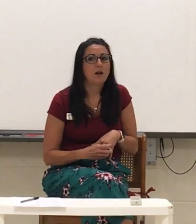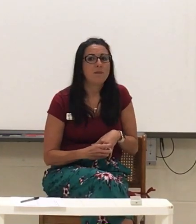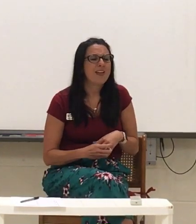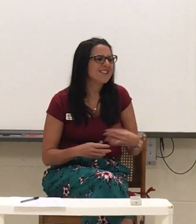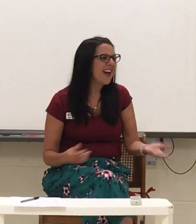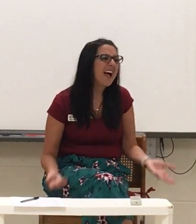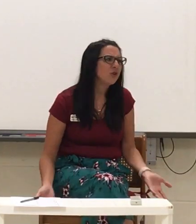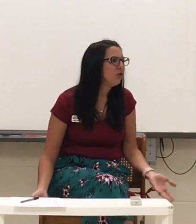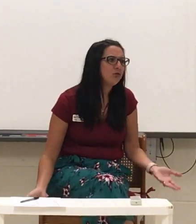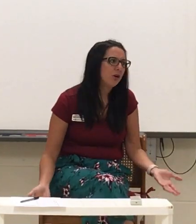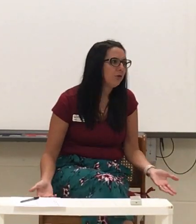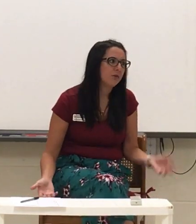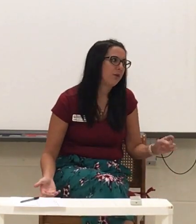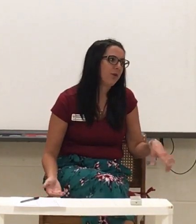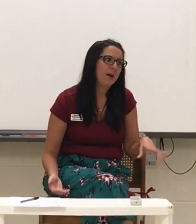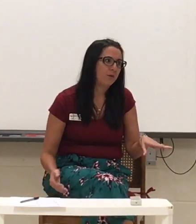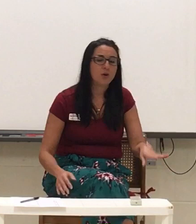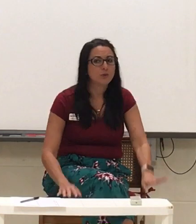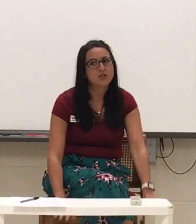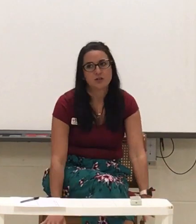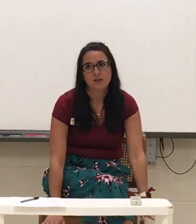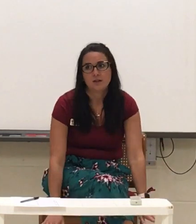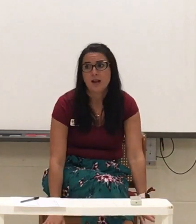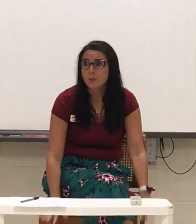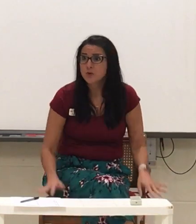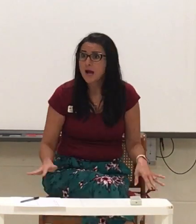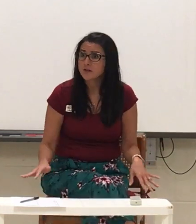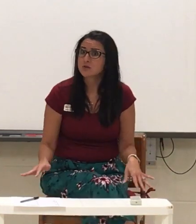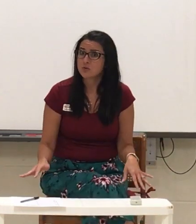that's not how you learned that grammar originally now when you got in school